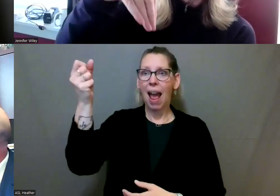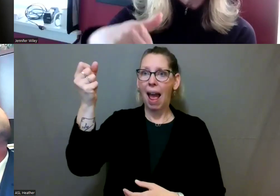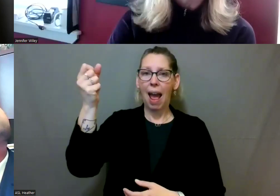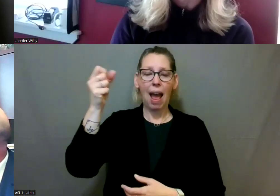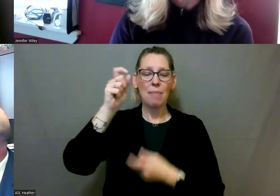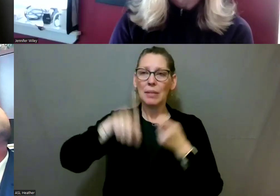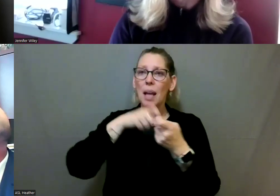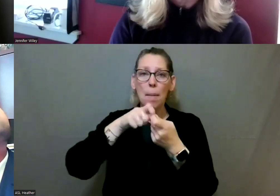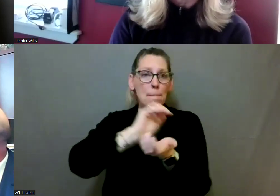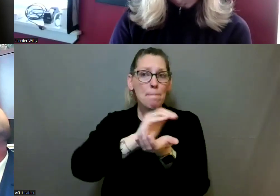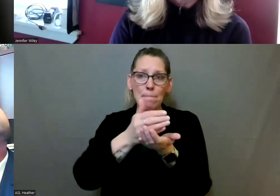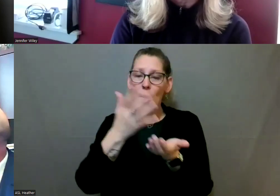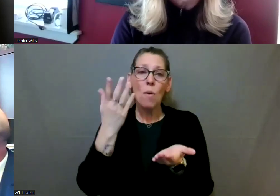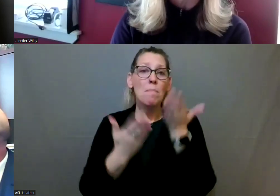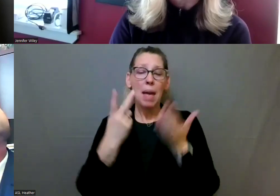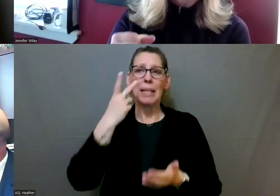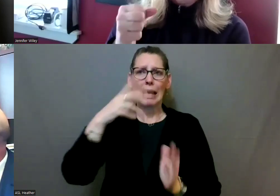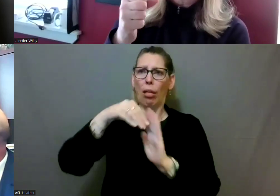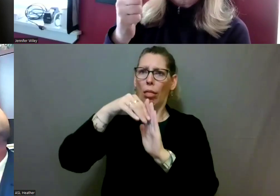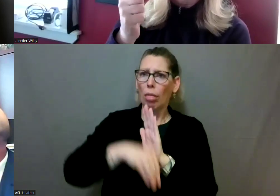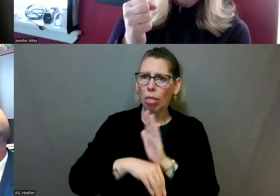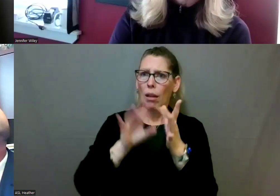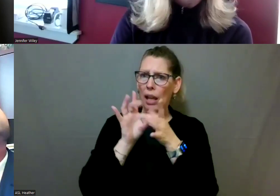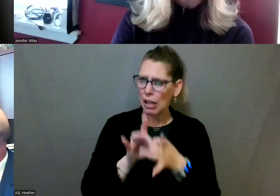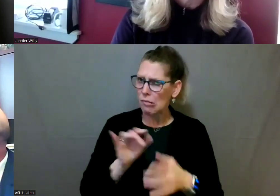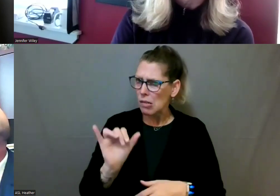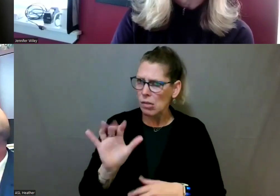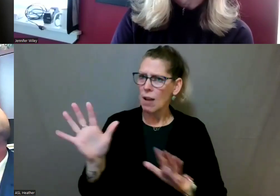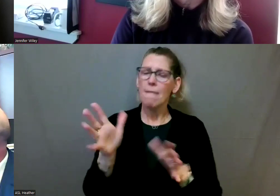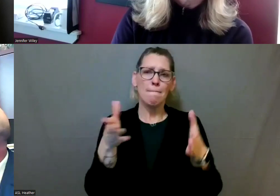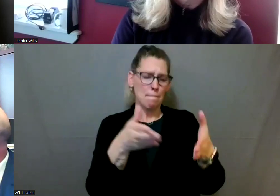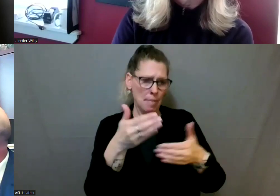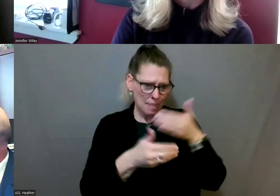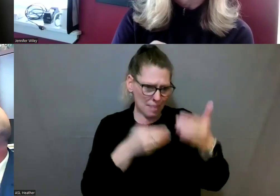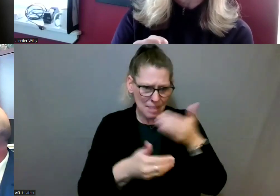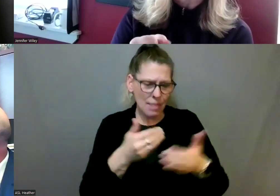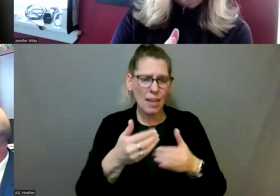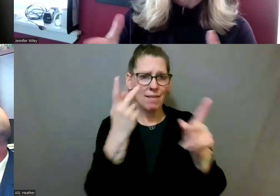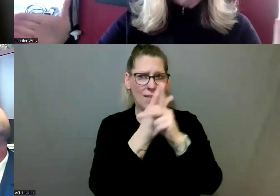you may see some dips in connection and then build a strategy on how we're going to as a